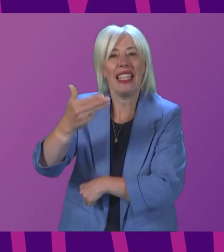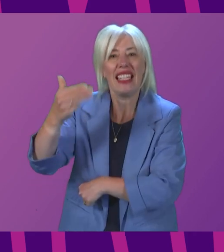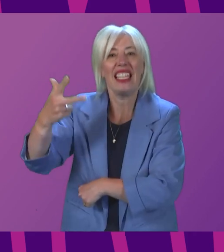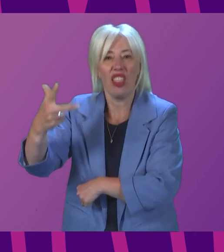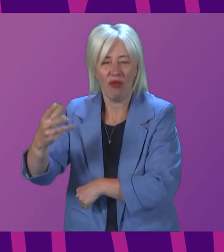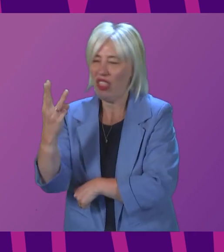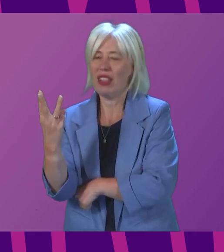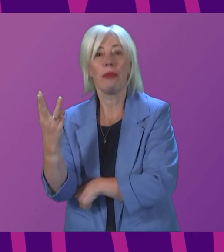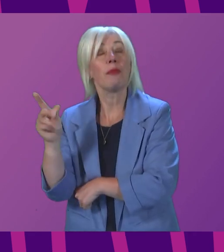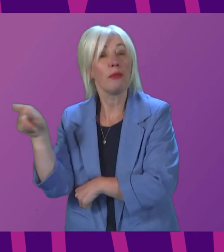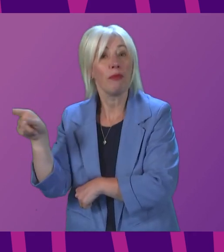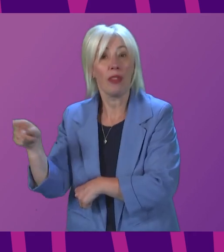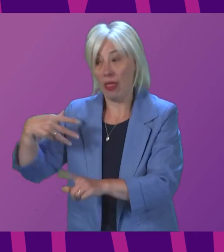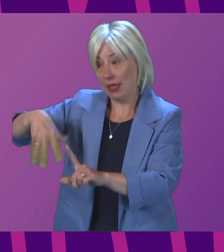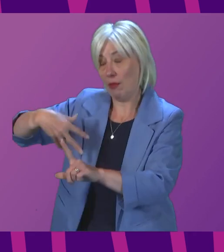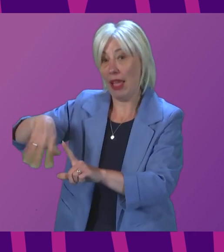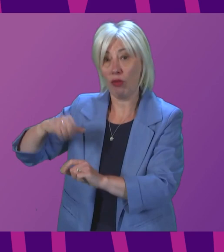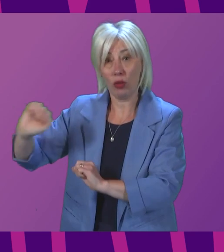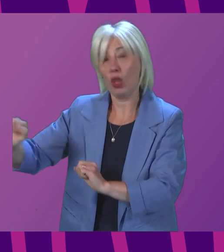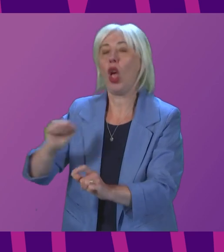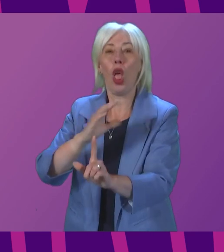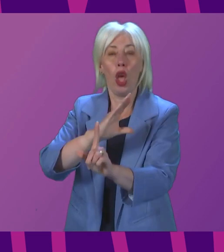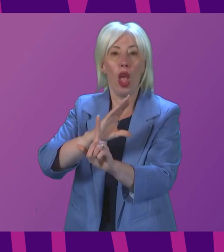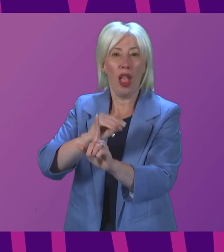Why do I think that the Tory position today is hypocritical?